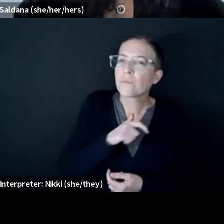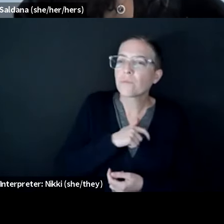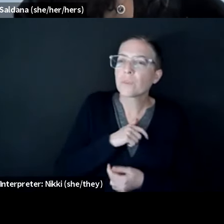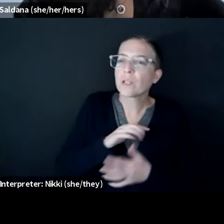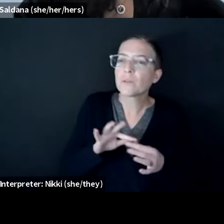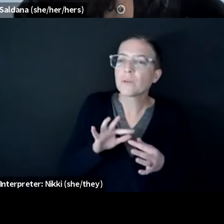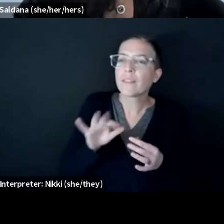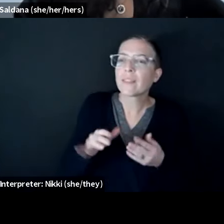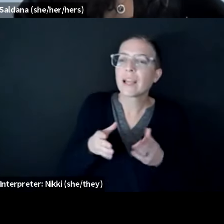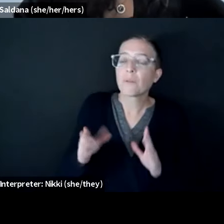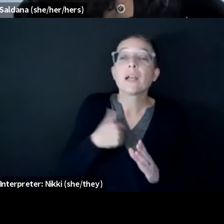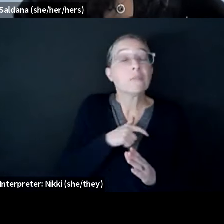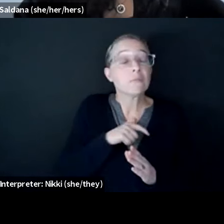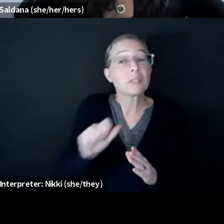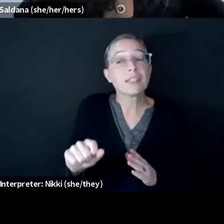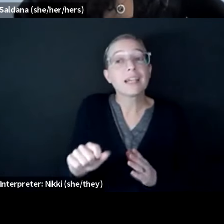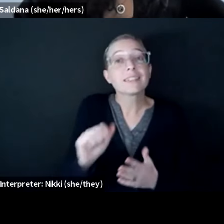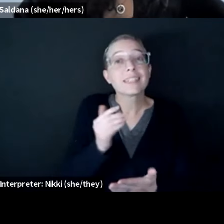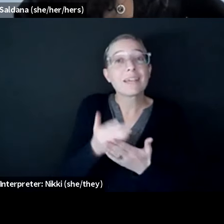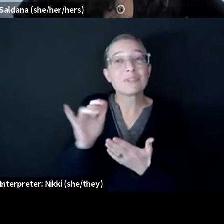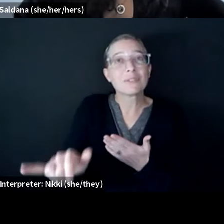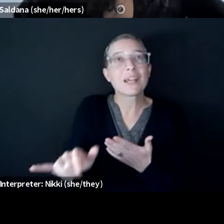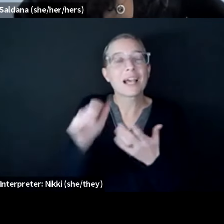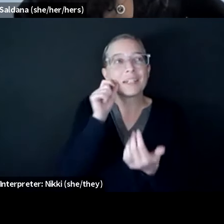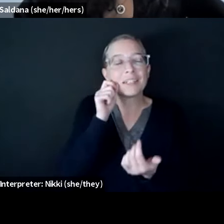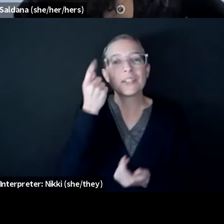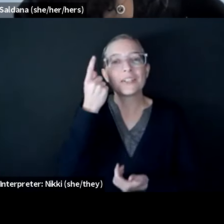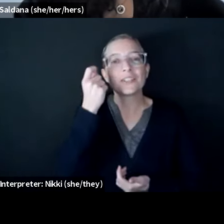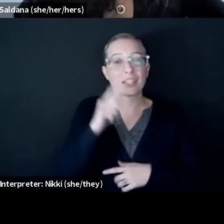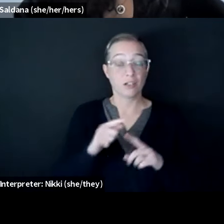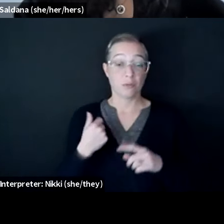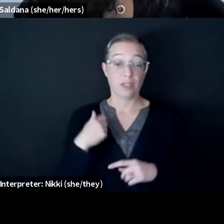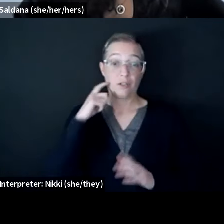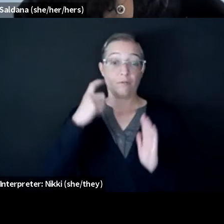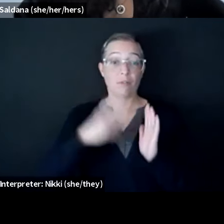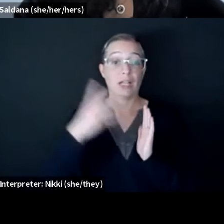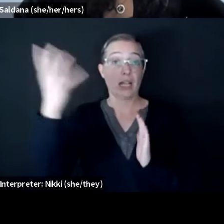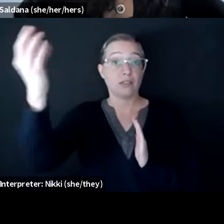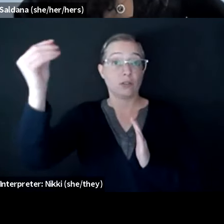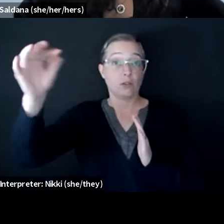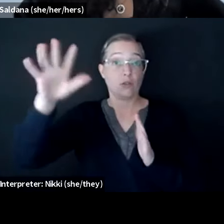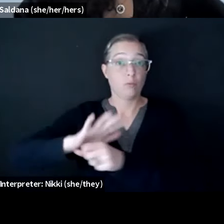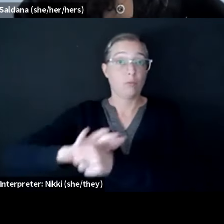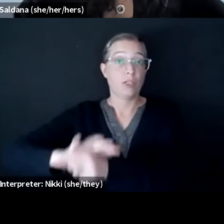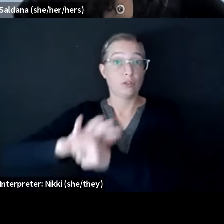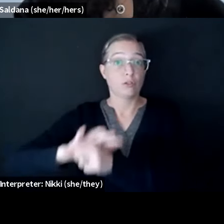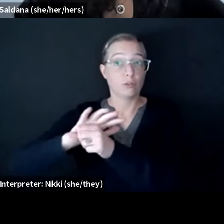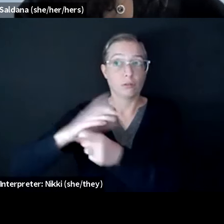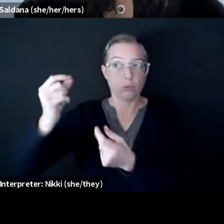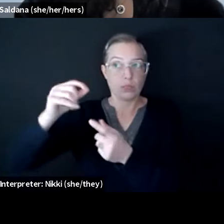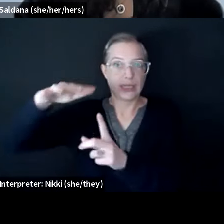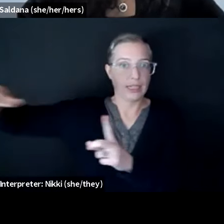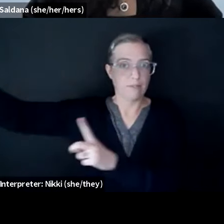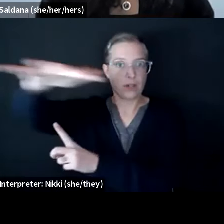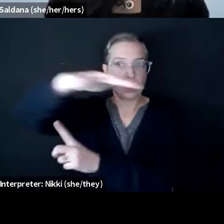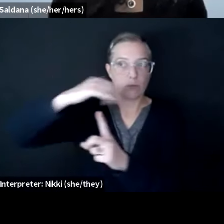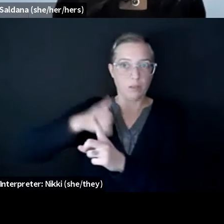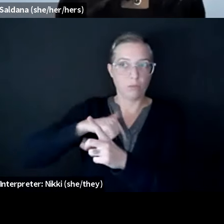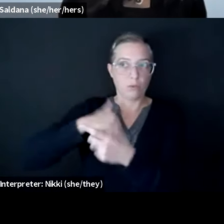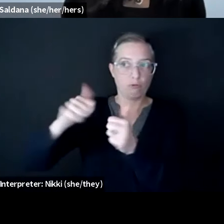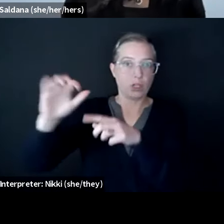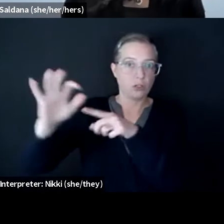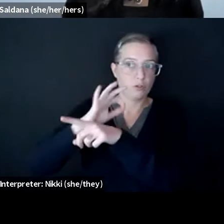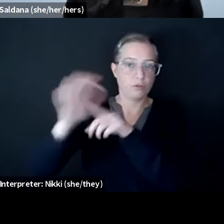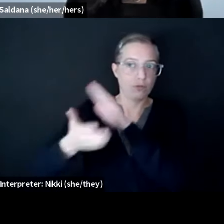Kris Krasnowski: In those terms, because we do recognize these sort of external pressures, what is the environment that we're functioning and that that can be different there's certainly.